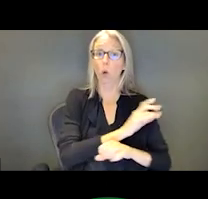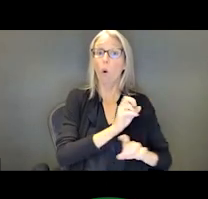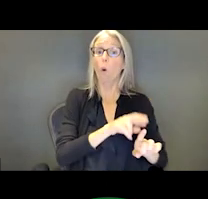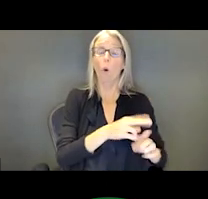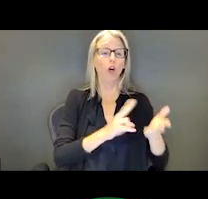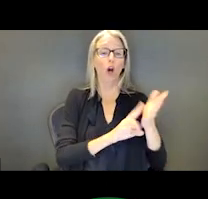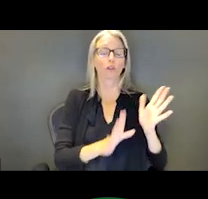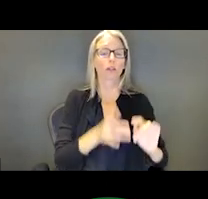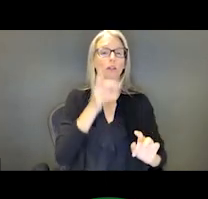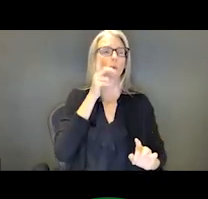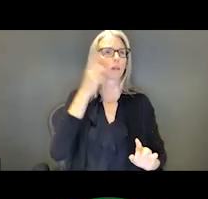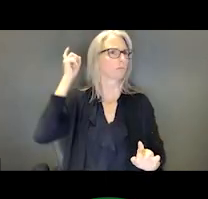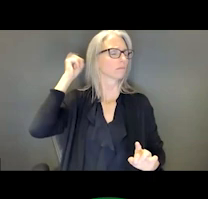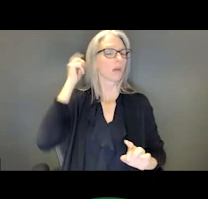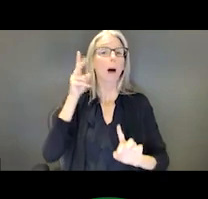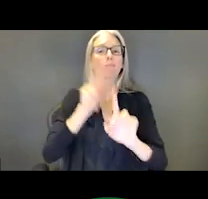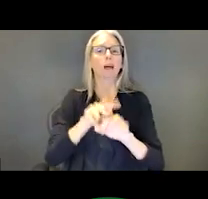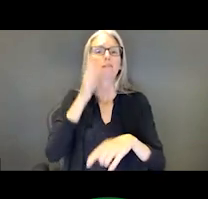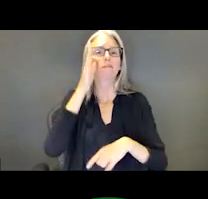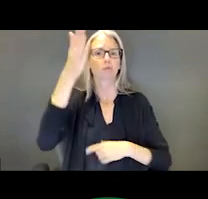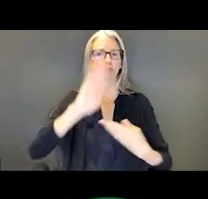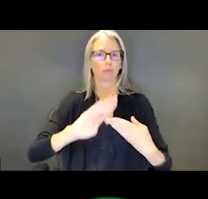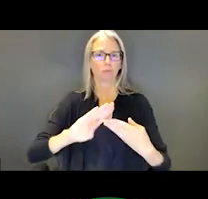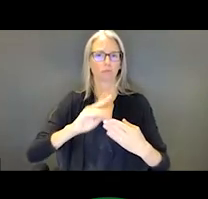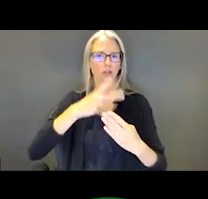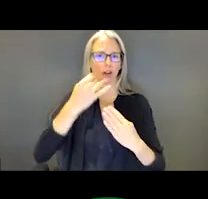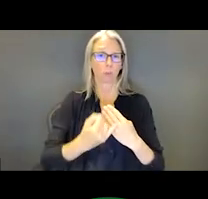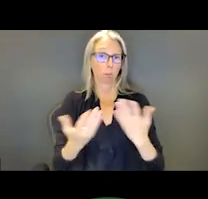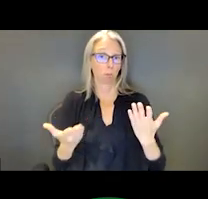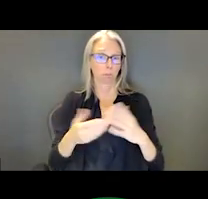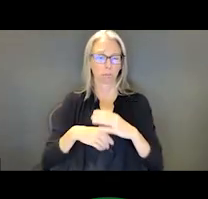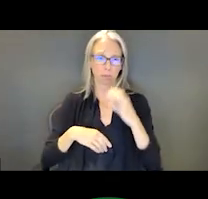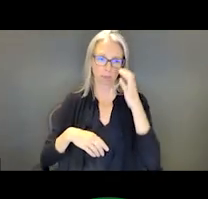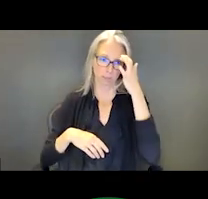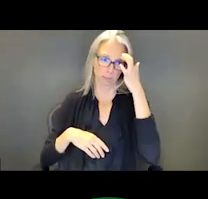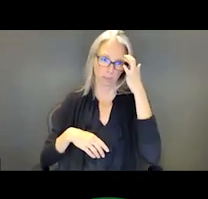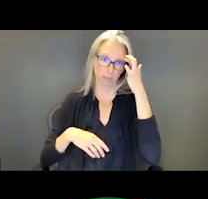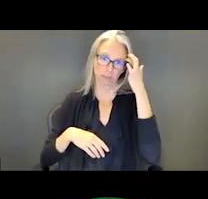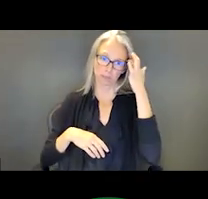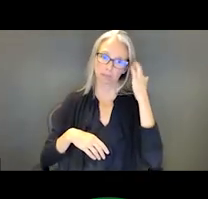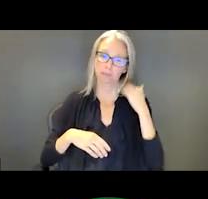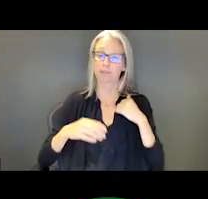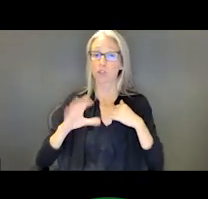If I can just add that was actually one of the most memorable parts is I know this question